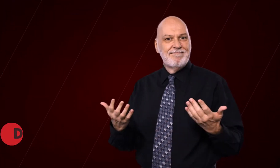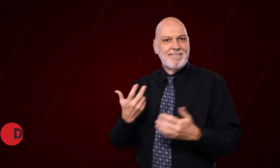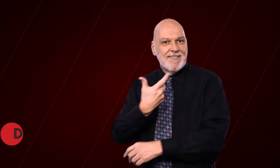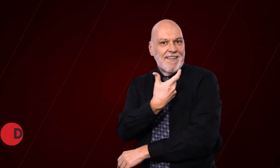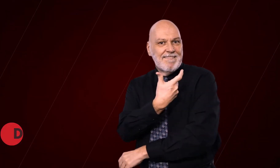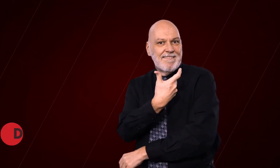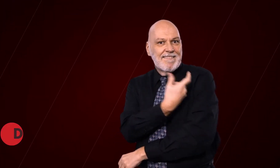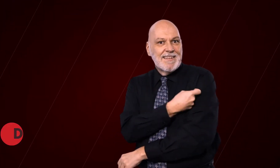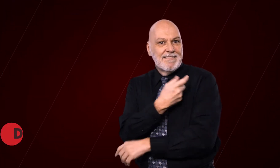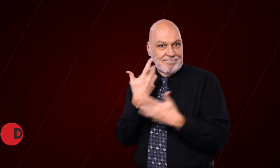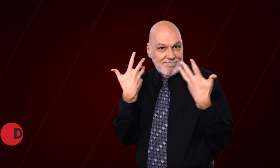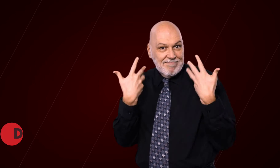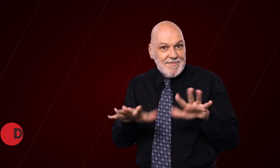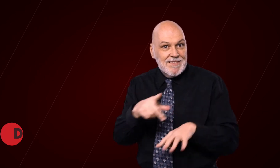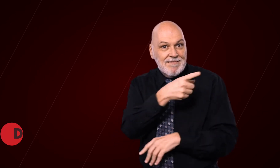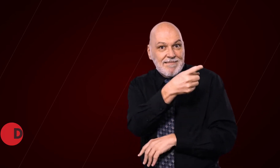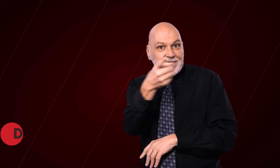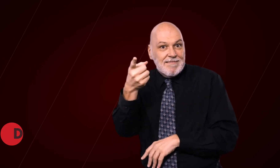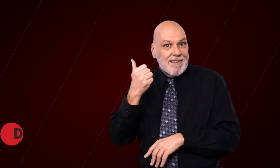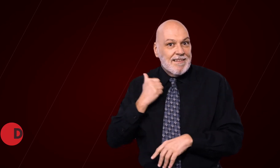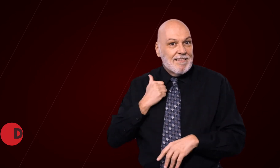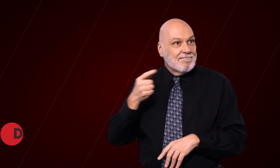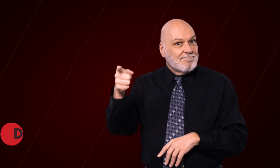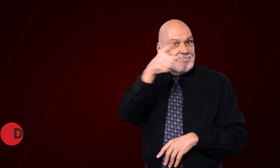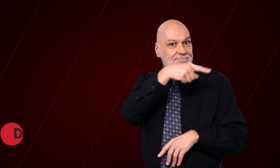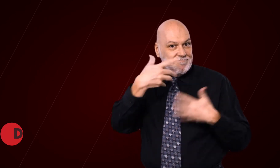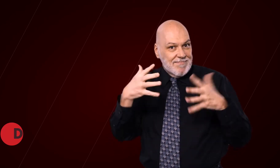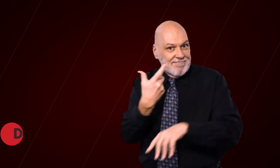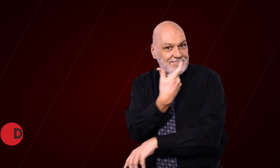[Anselmo]: Have you had your vaccine yet?